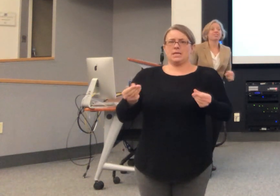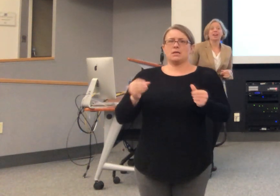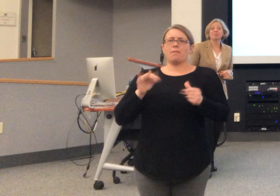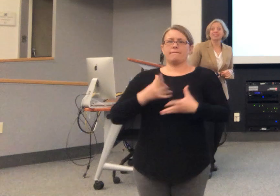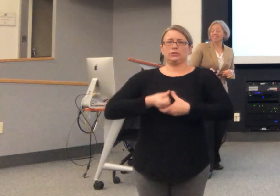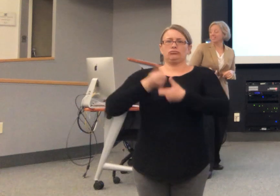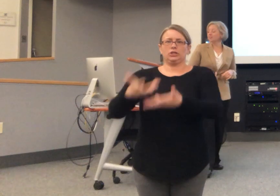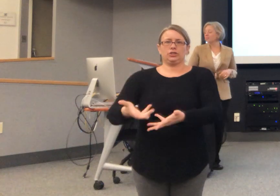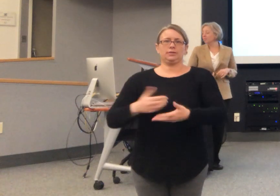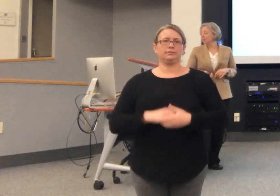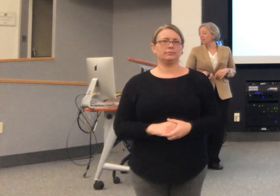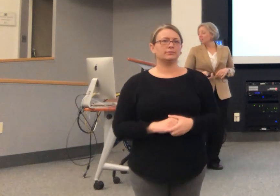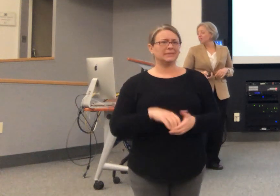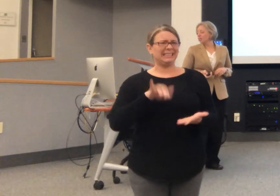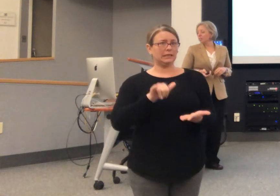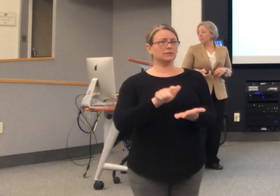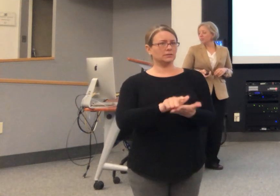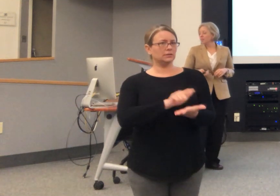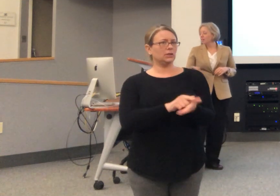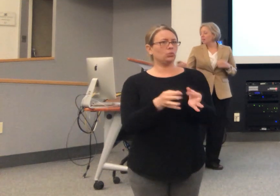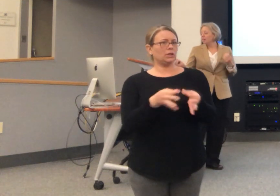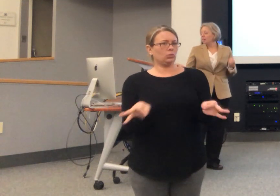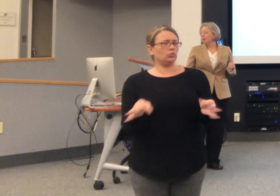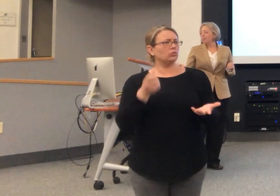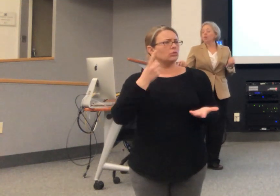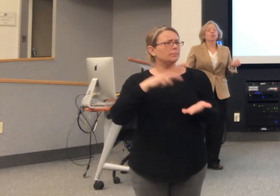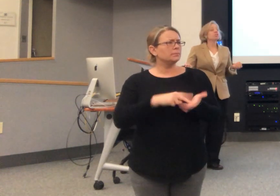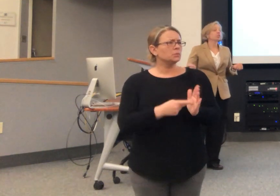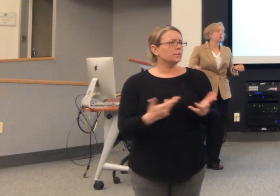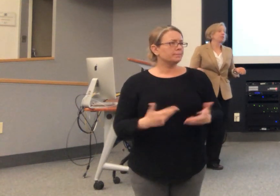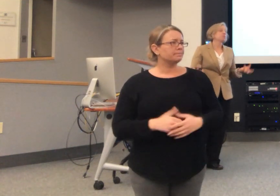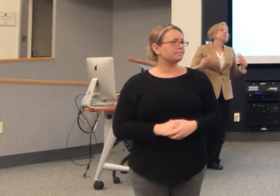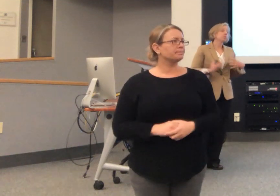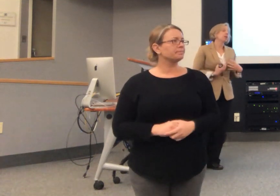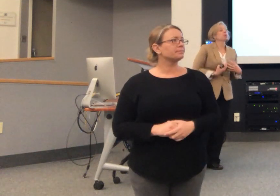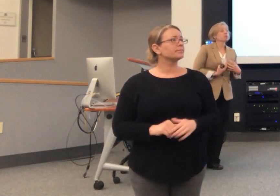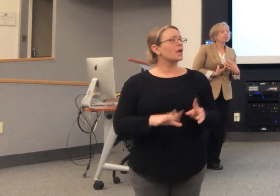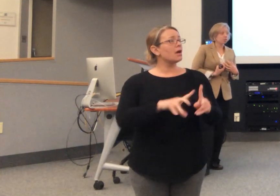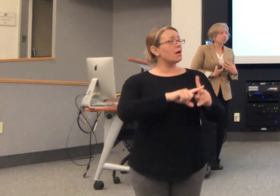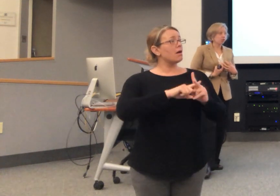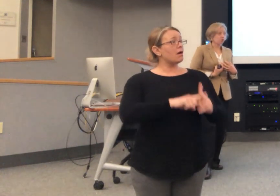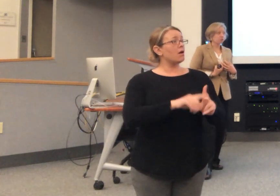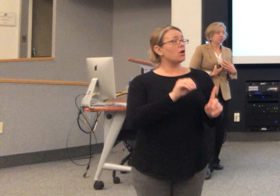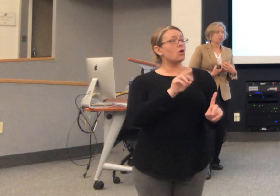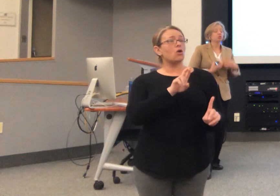What does that mean? So, original means you came up with it yourself.